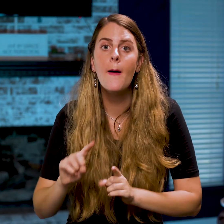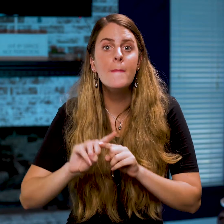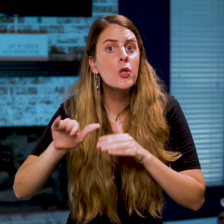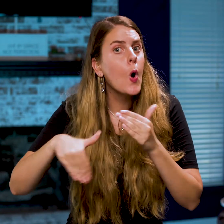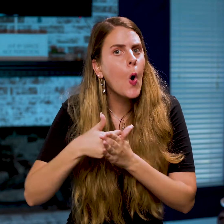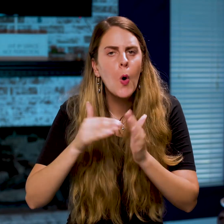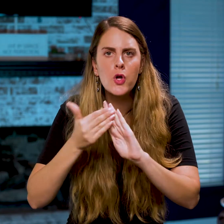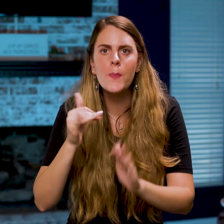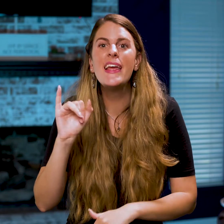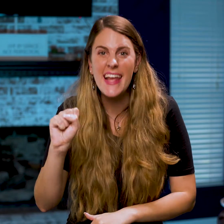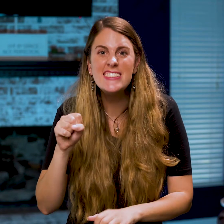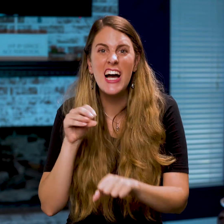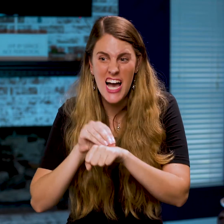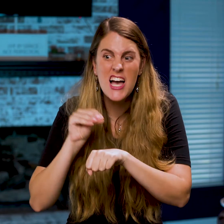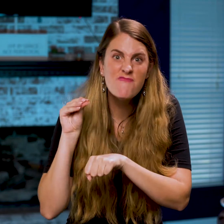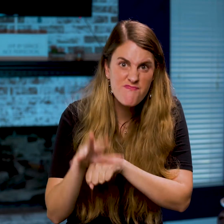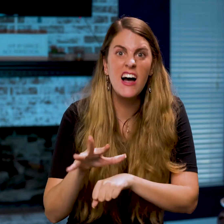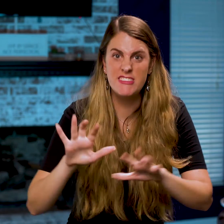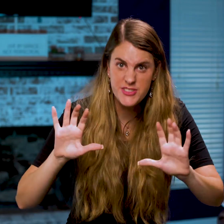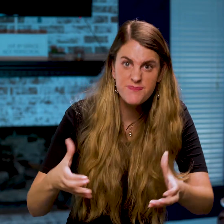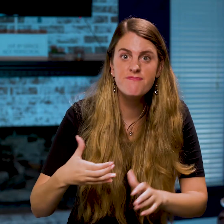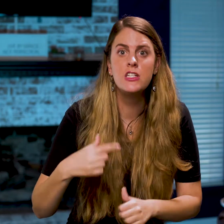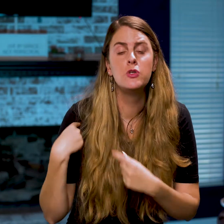but the whole community is affected.